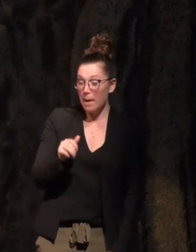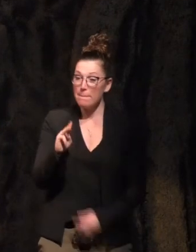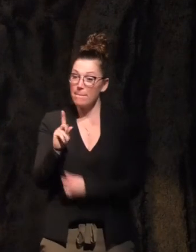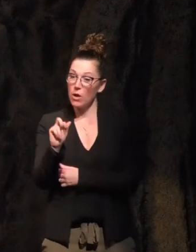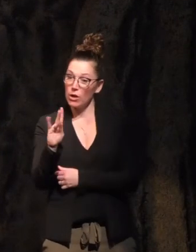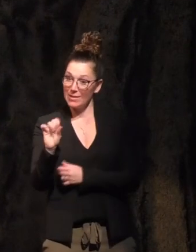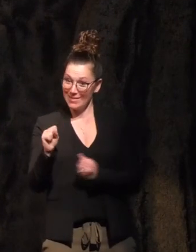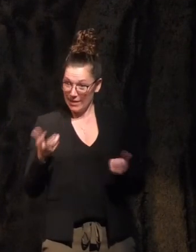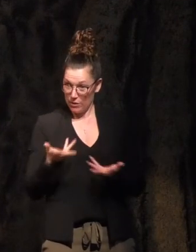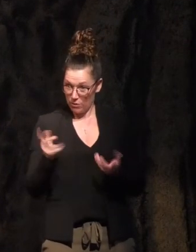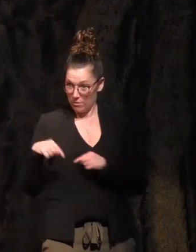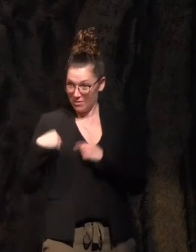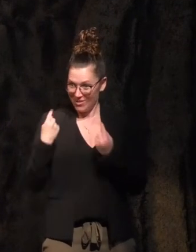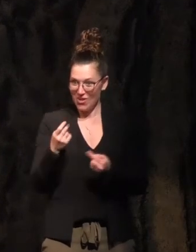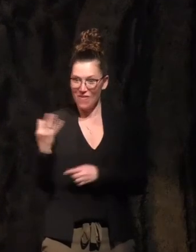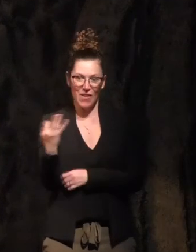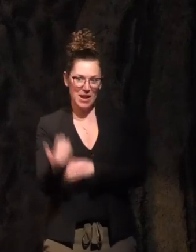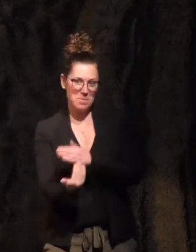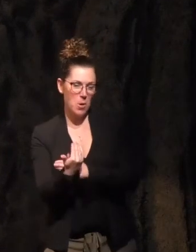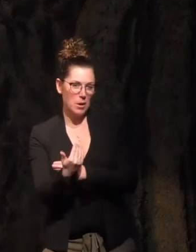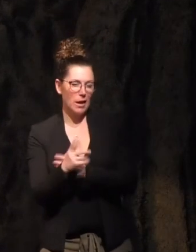when we spoke 11 days ago .